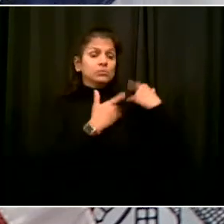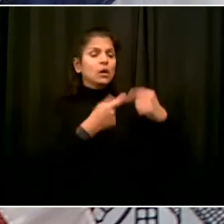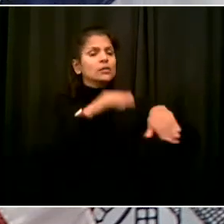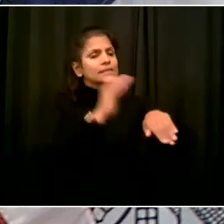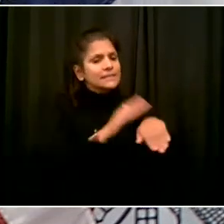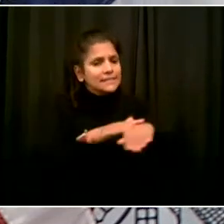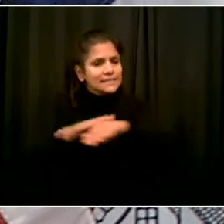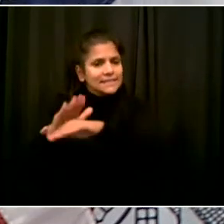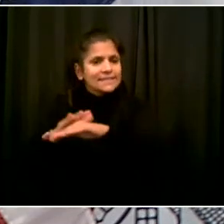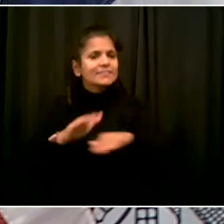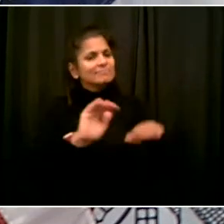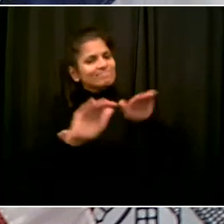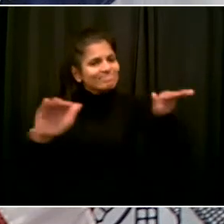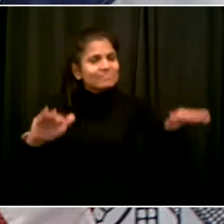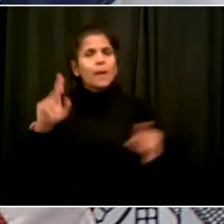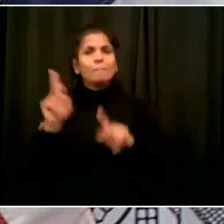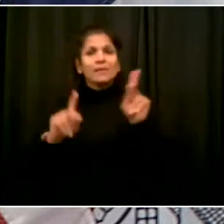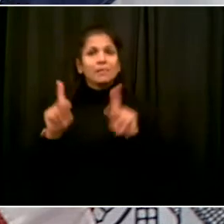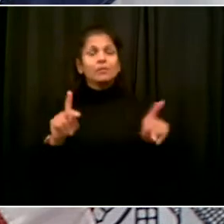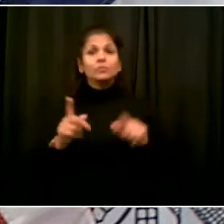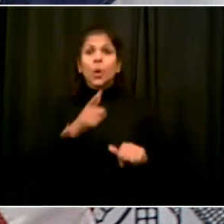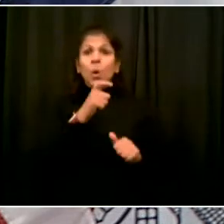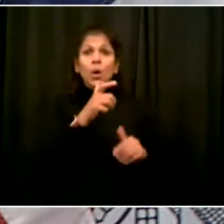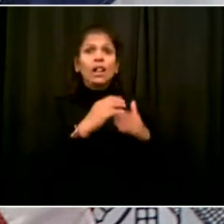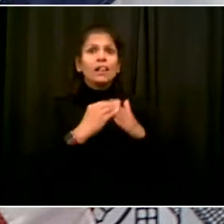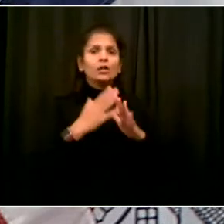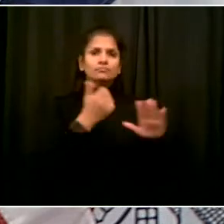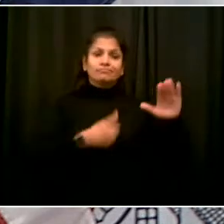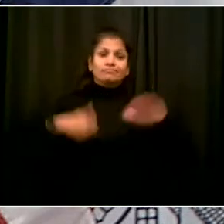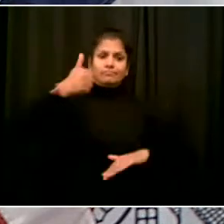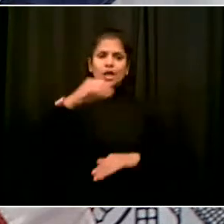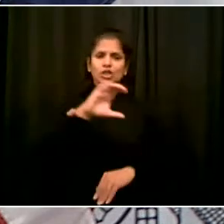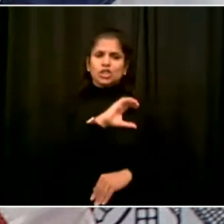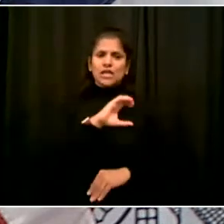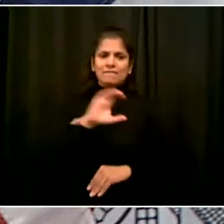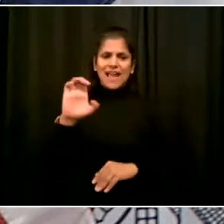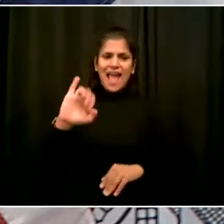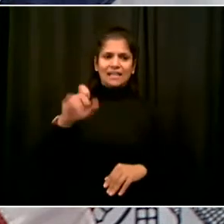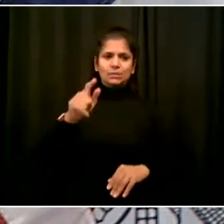HAVE TO FOLLOW THE RULES WE JUST TALKED ABOUT, THAT IS PRIMARILY THE SHERIFF'S OFFICE HANDLING THAT. WE ARE GOING TO BE VERY CAREFUL